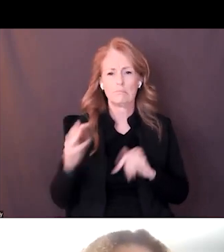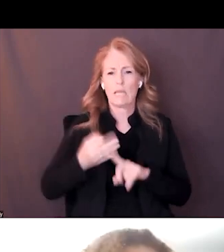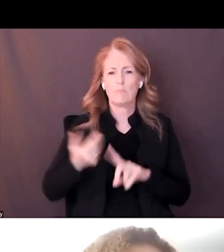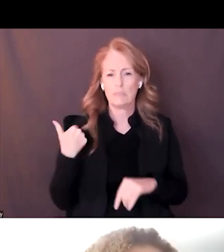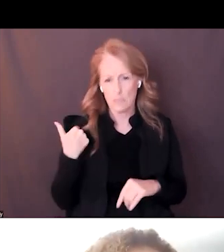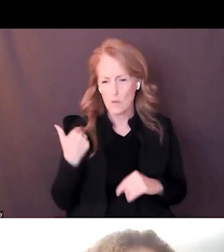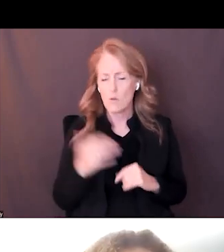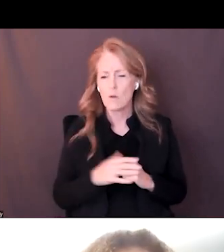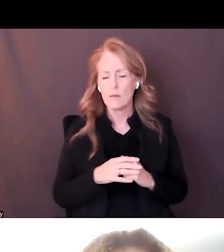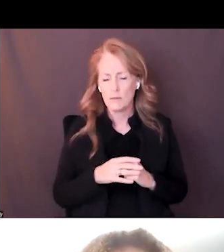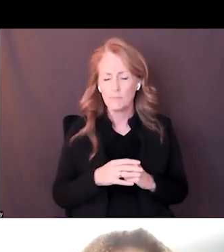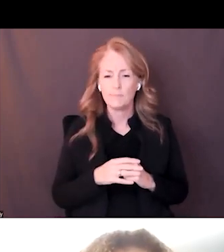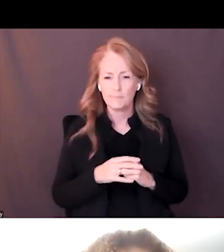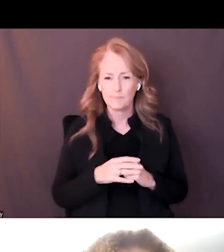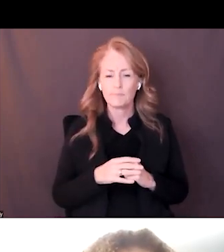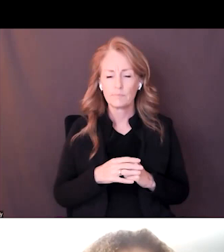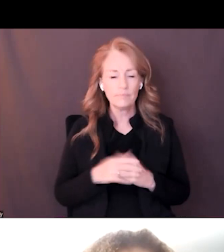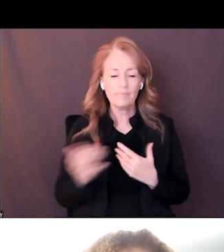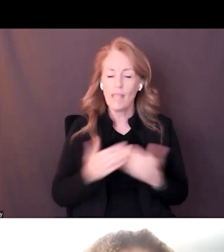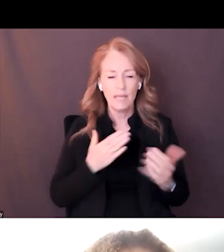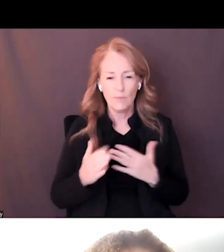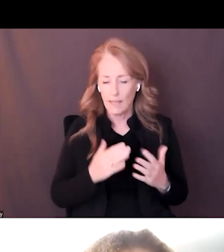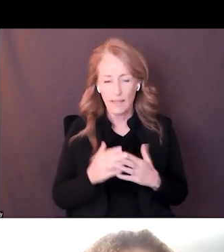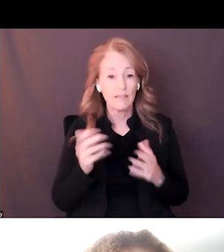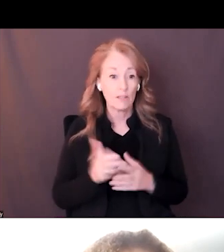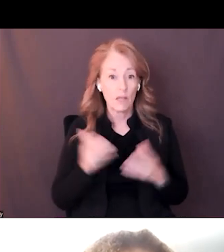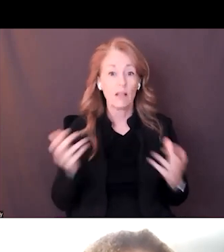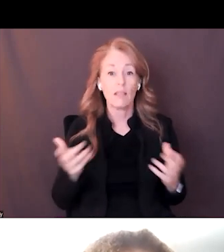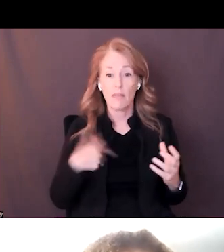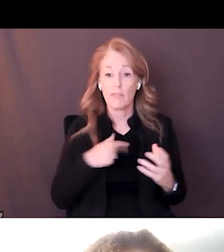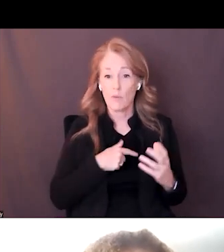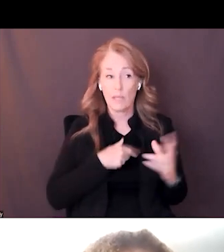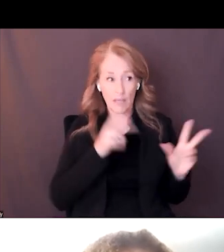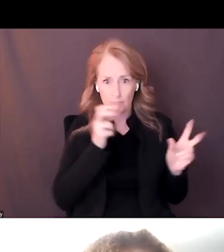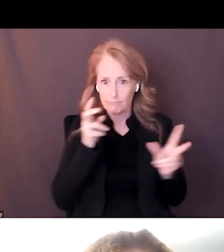ANYWAY, THERE IS A LOT THAT WE CAN LEARN FROM OTHER COUNTRIES OR